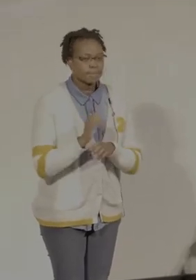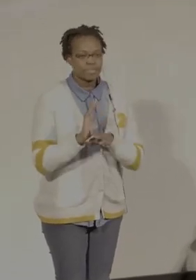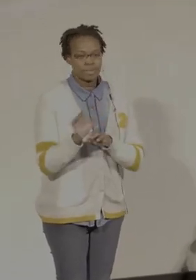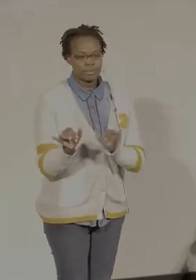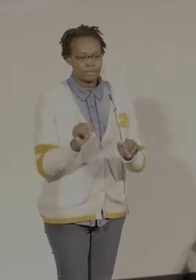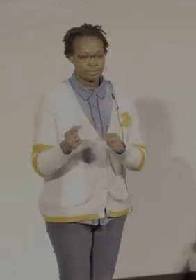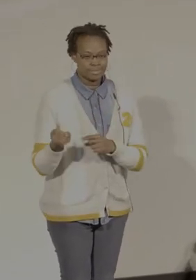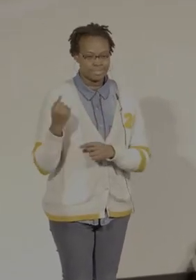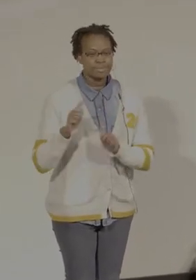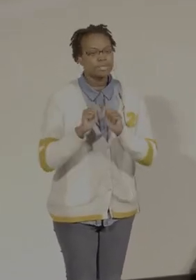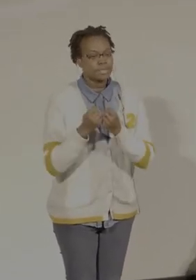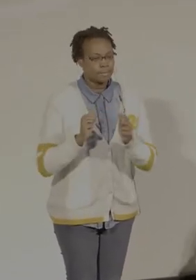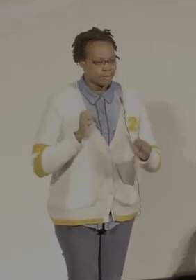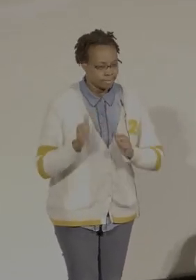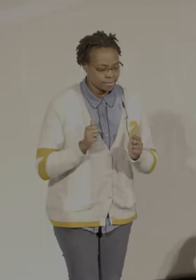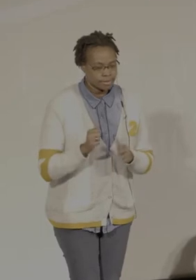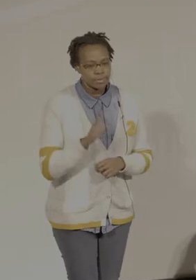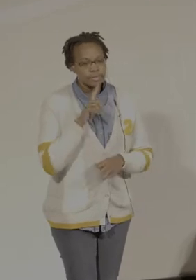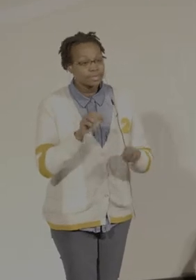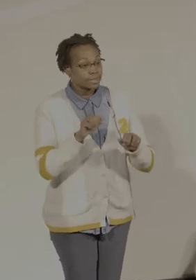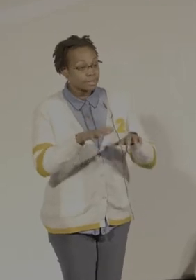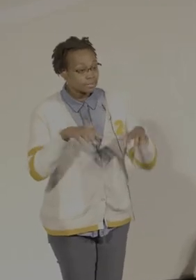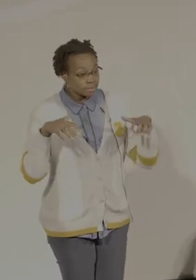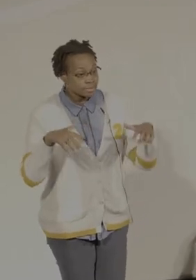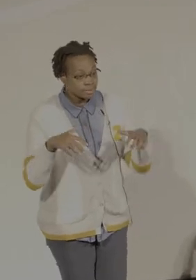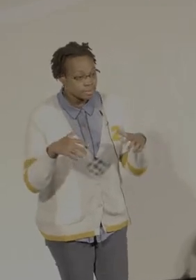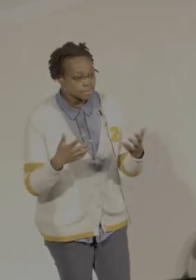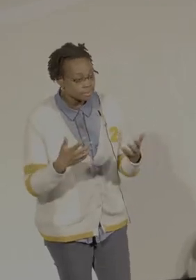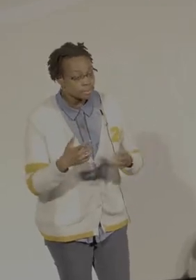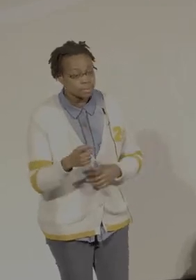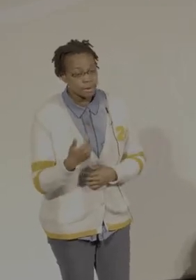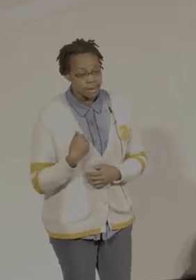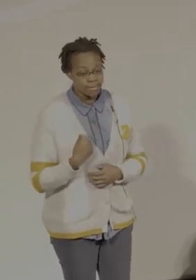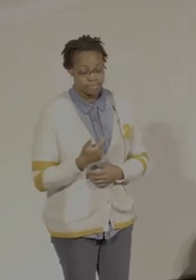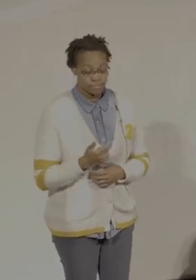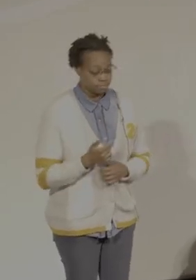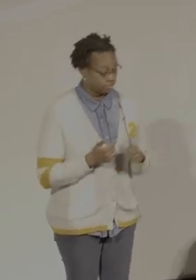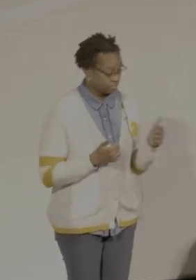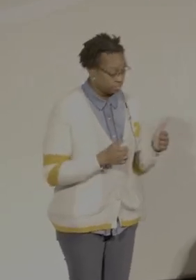is a team effort. It really takes a village and you have myself and Diane